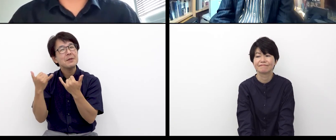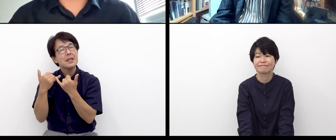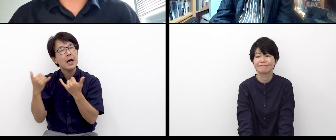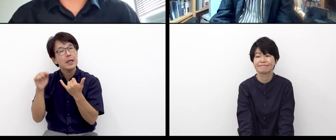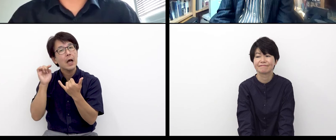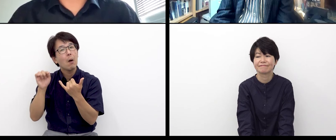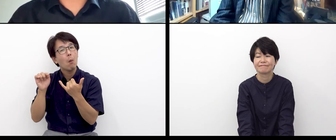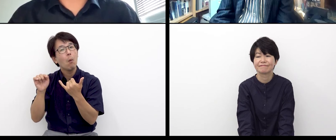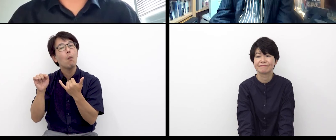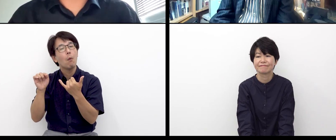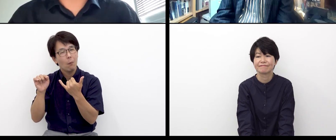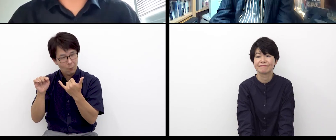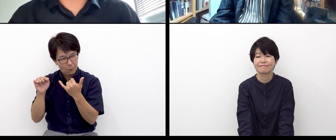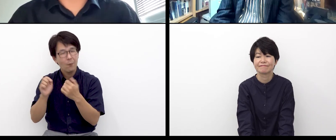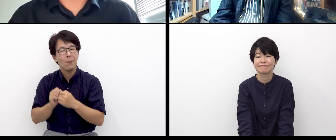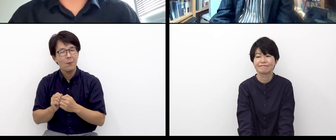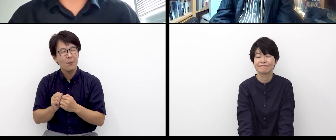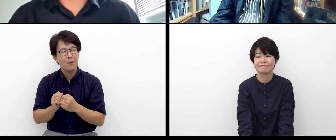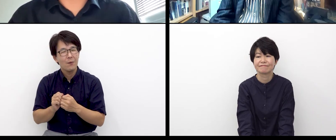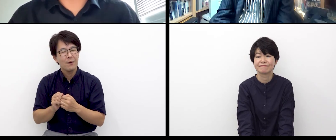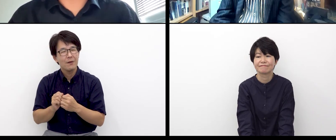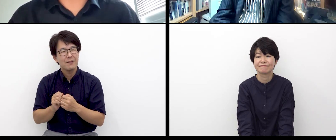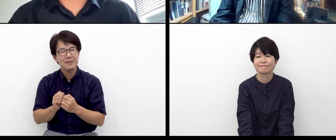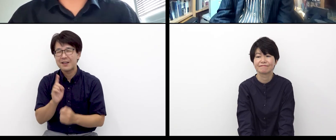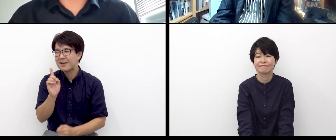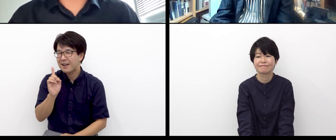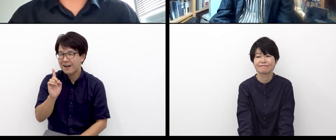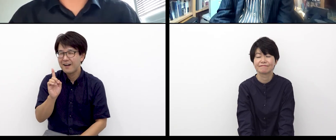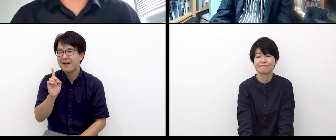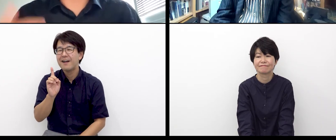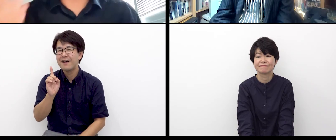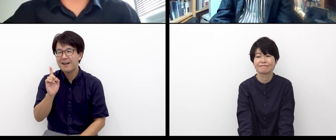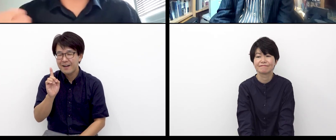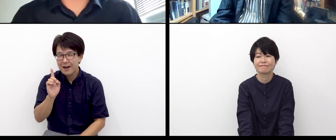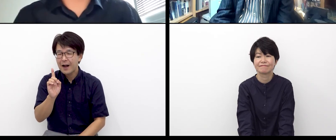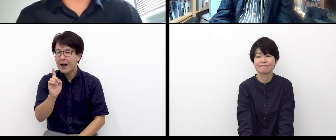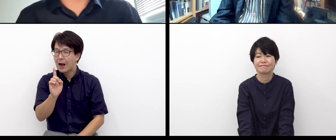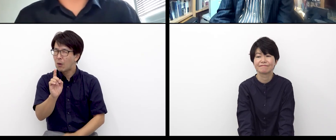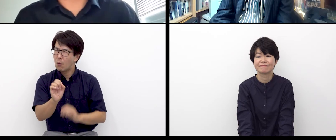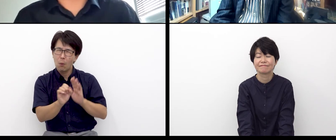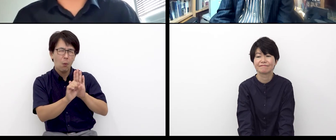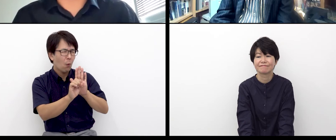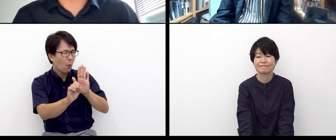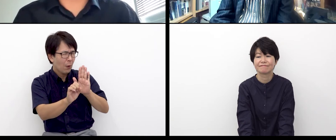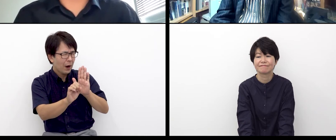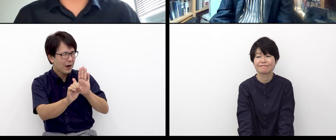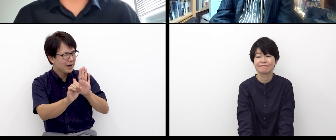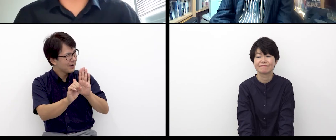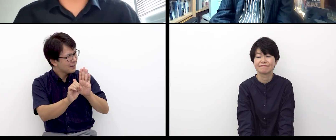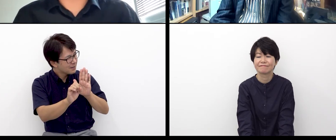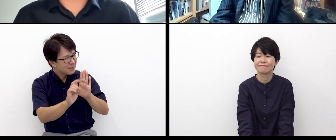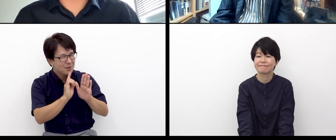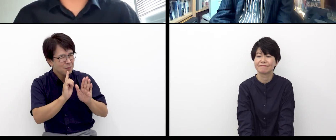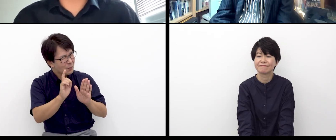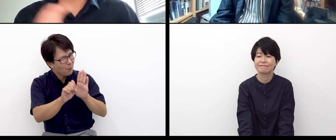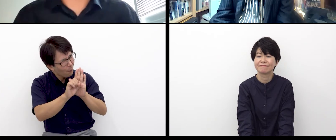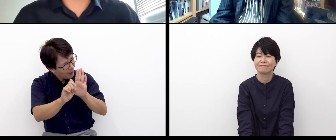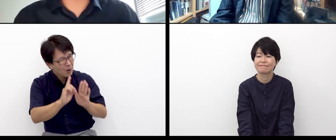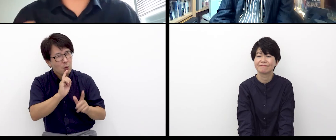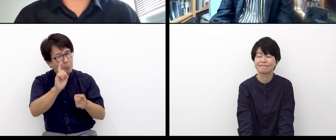rather than something special